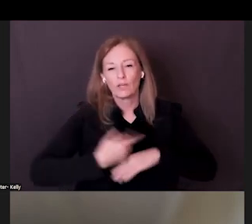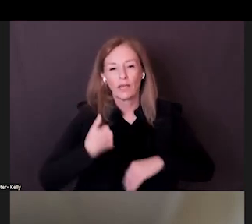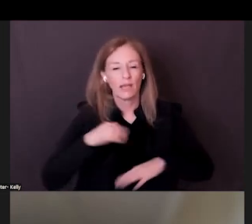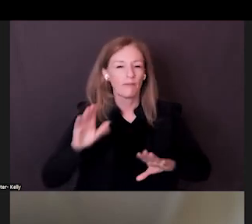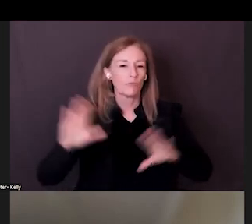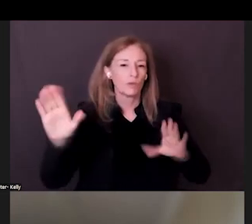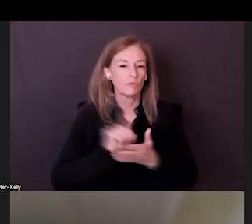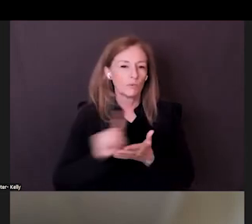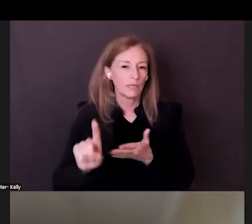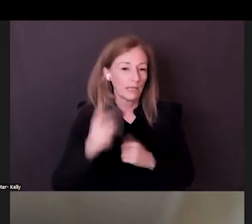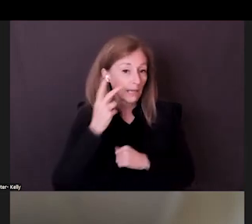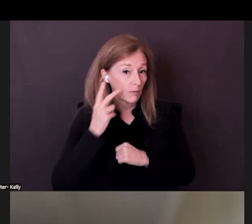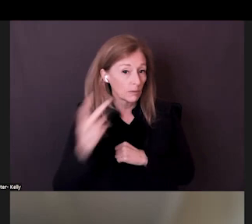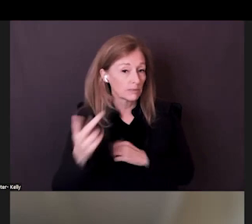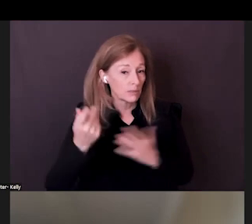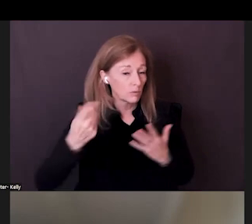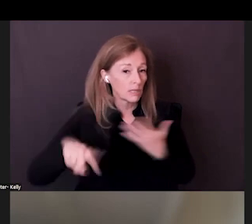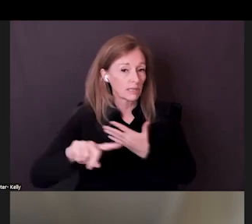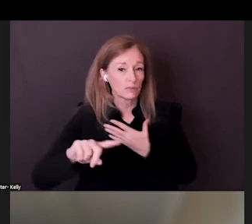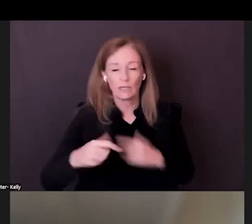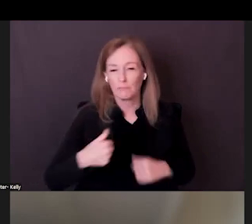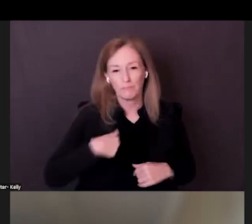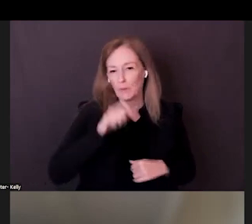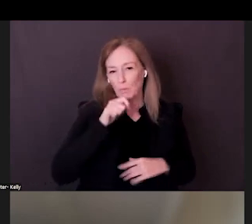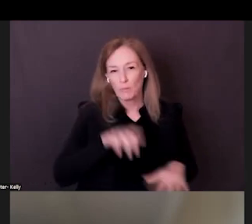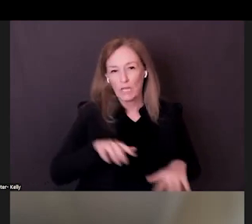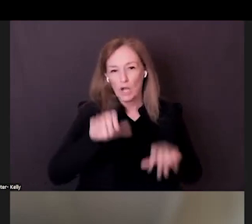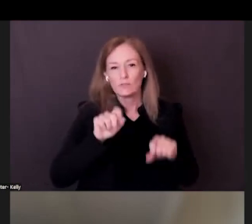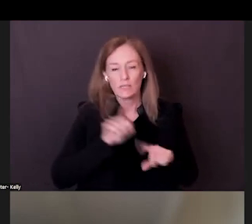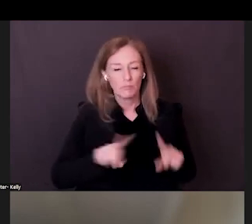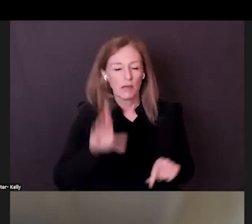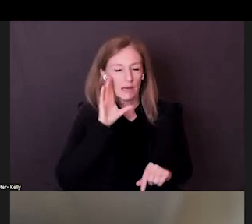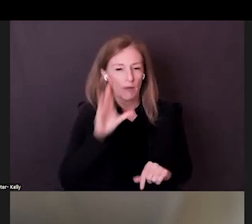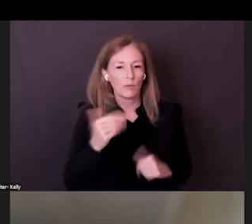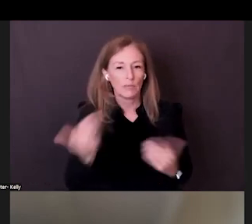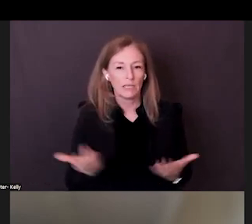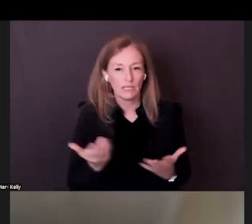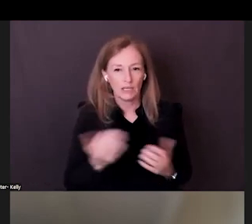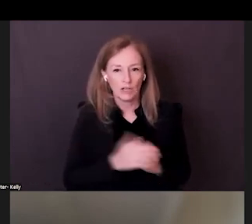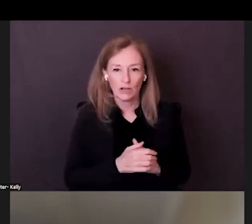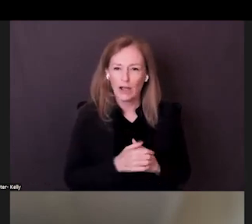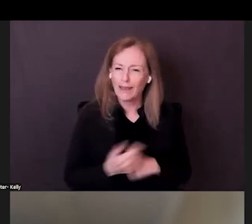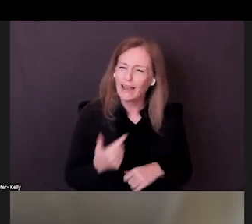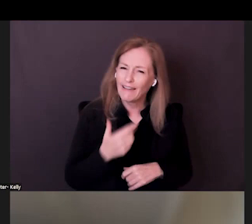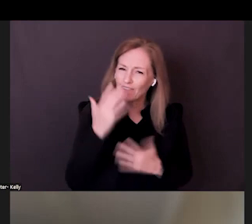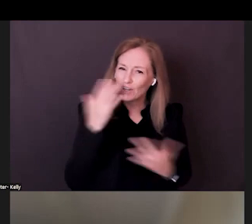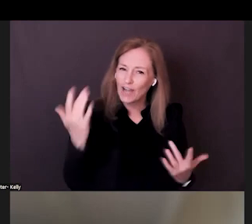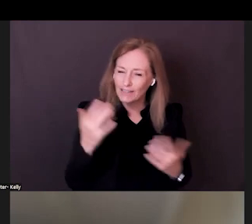SEE YOU HERE NEXT WEEK. I WILL NOT BE HOSTING, BUT I WILL BE HERE. I REALIZE I DID NOT INTRODUCE MYSELF. AYESHA. I AM THE